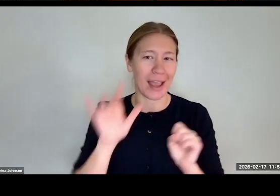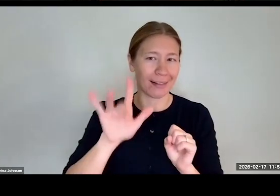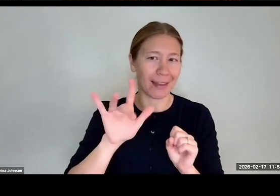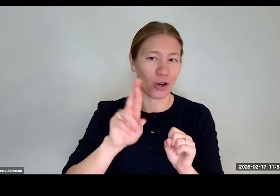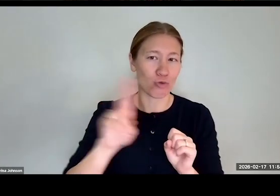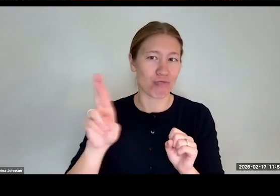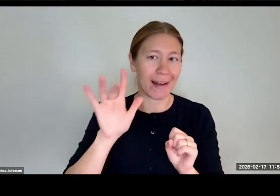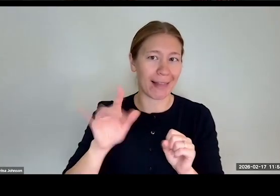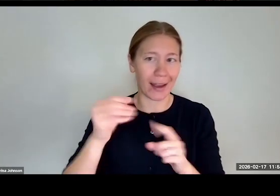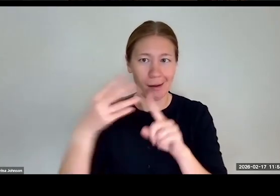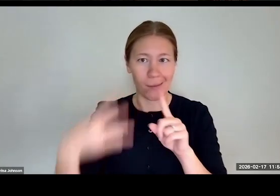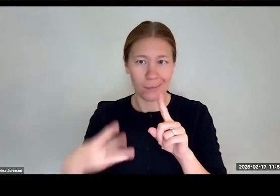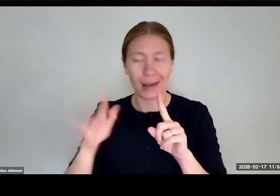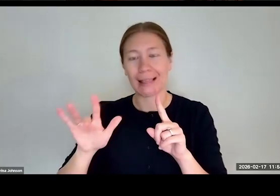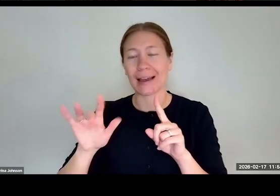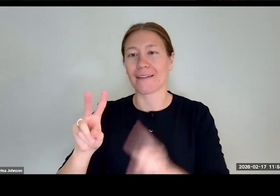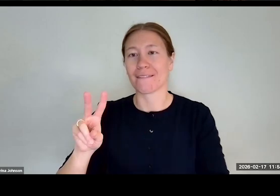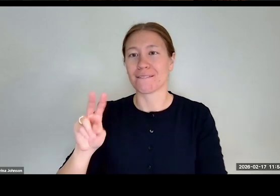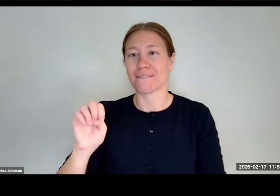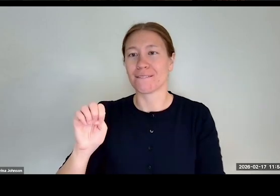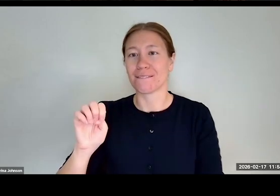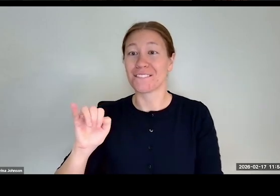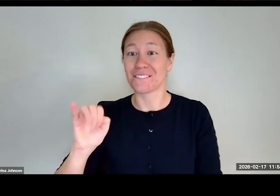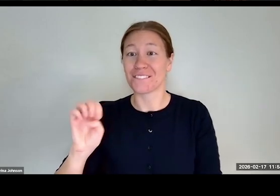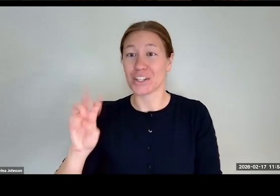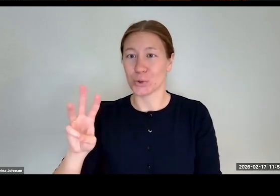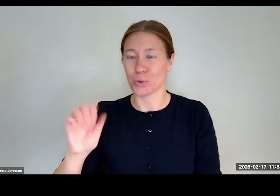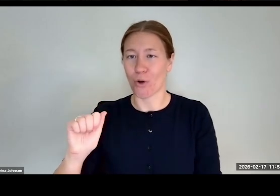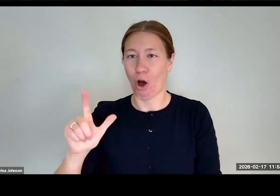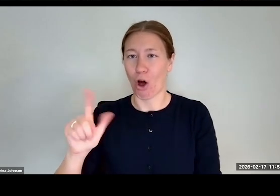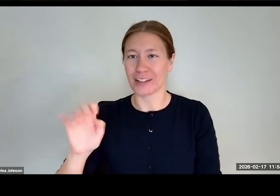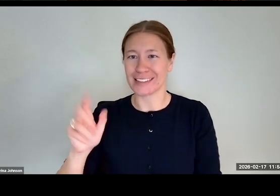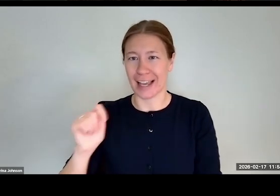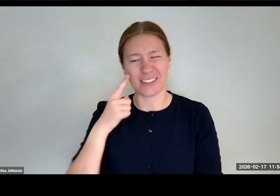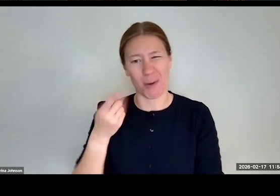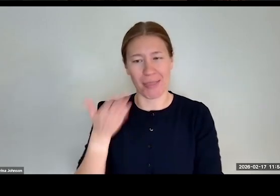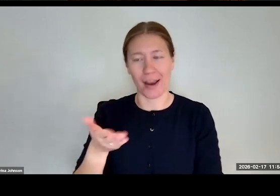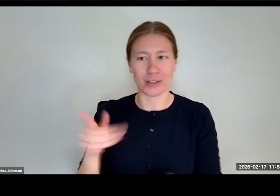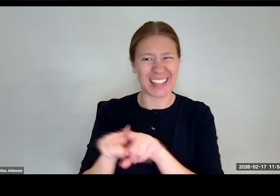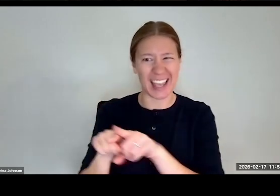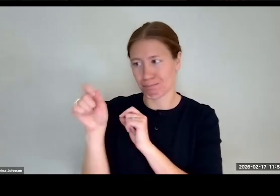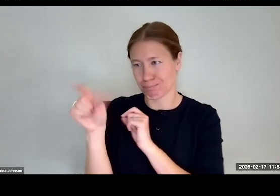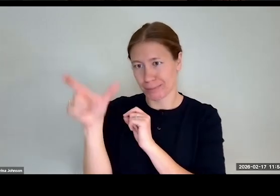that opens up select view alt text from there and it will open the same pane. So when this opens up, there are two options.